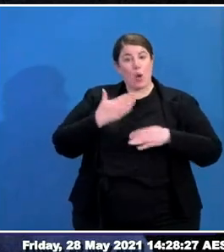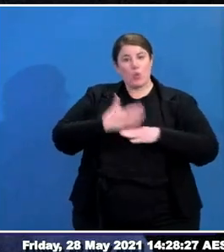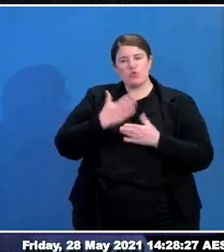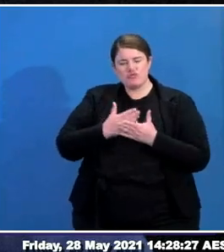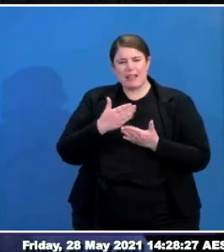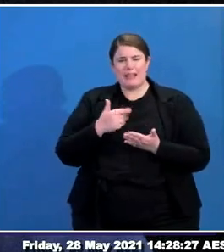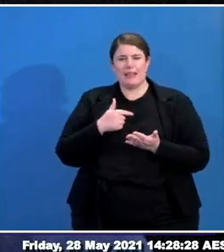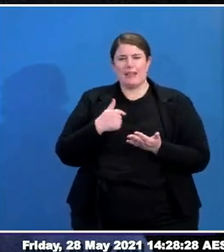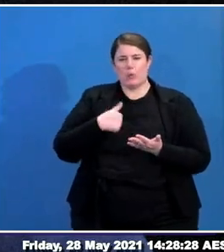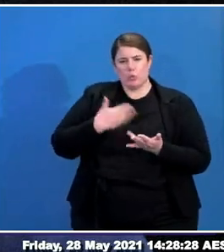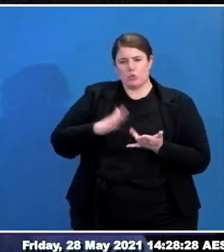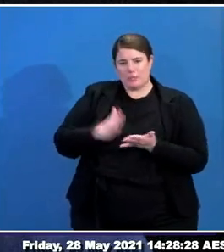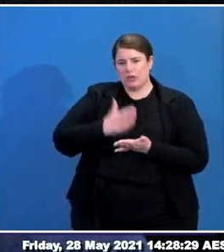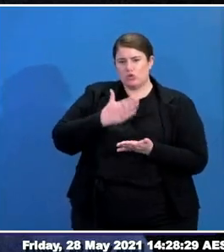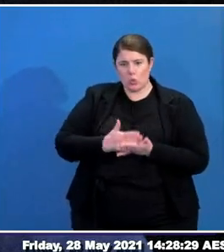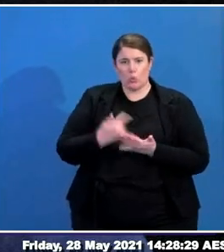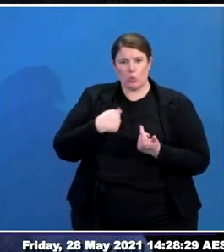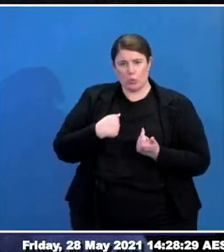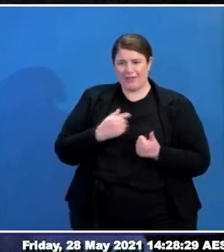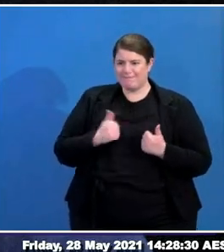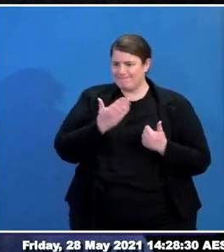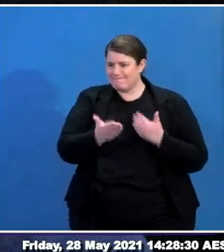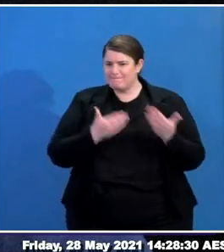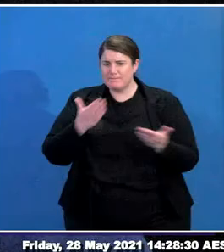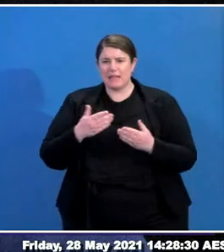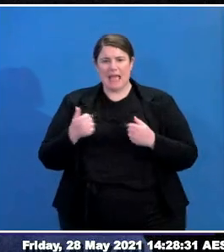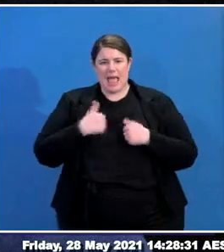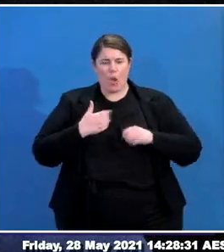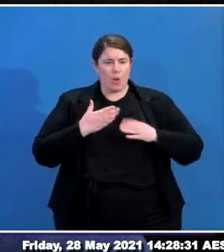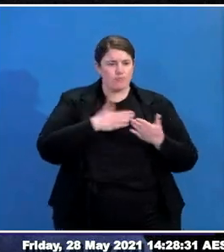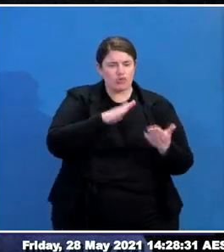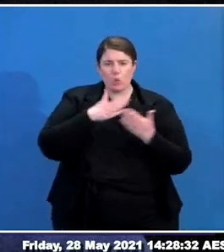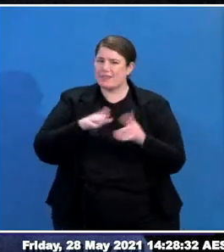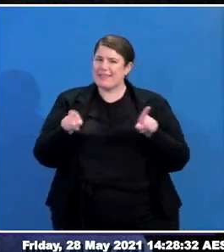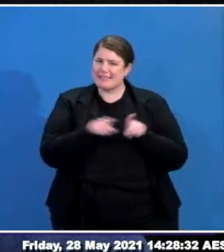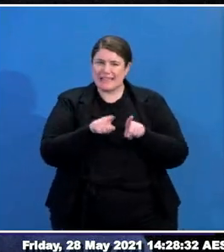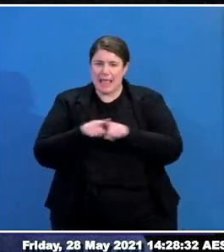that we develop consistency of practice internally very quickly to make sure that